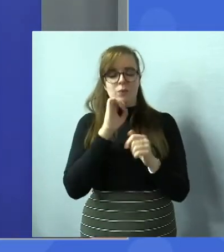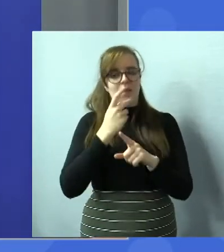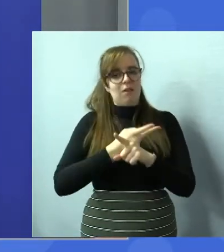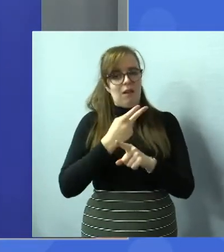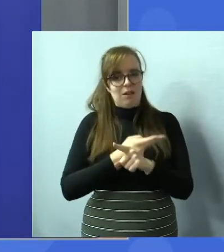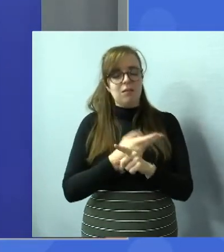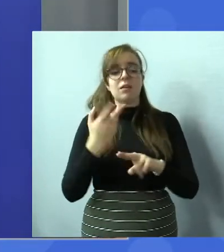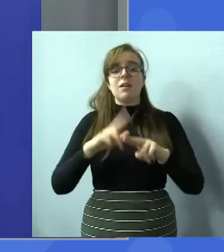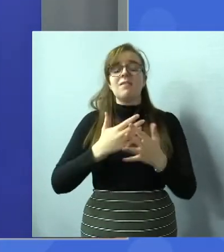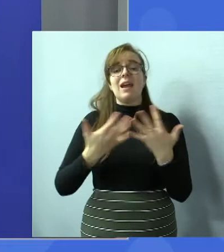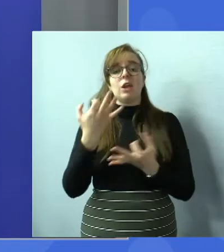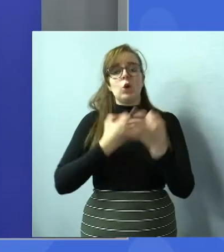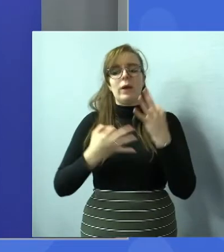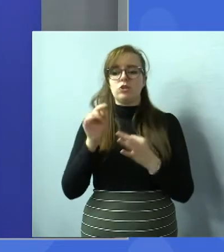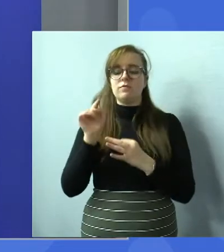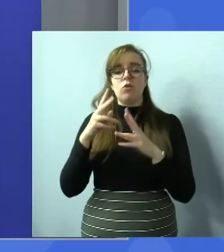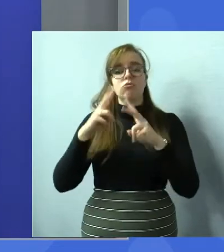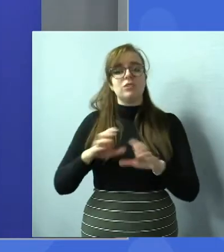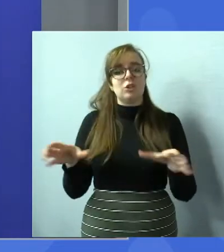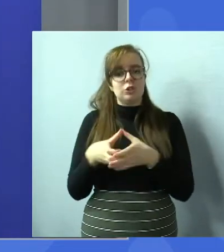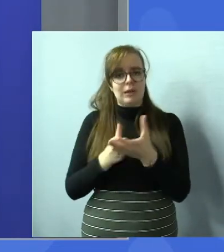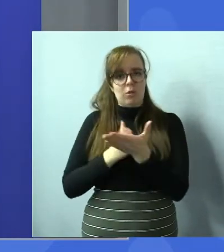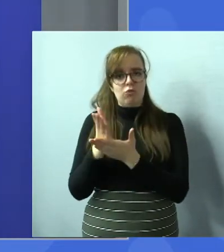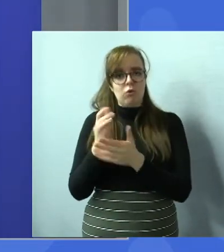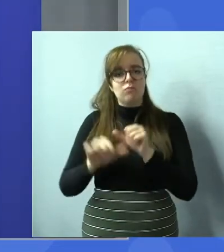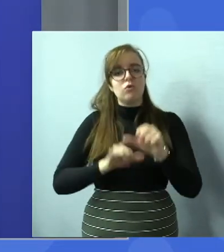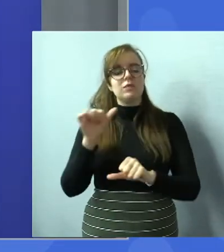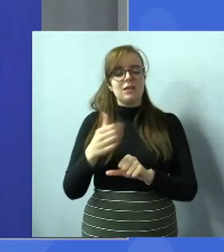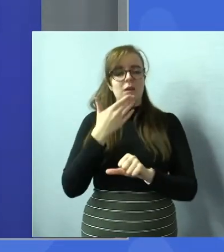any questions for the research team during that process please do just raise